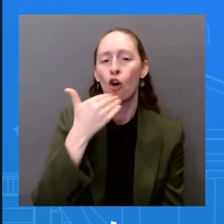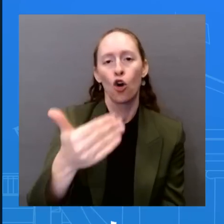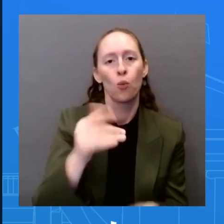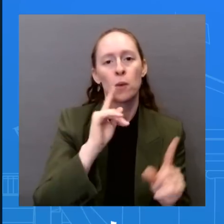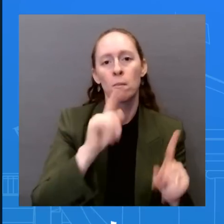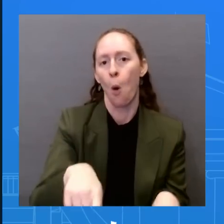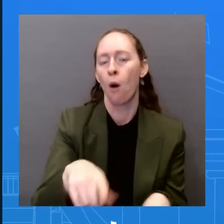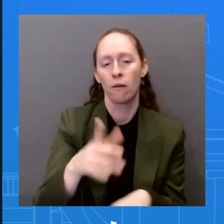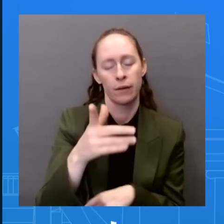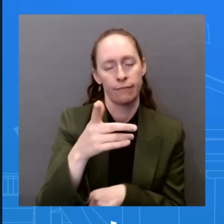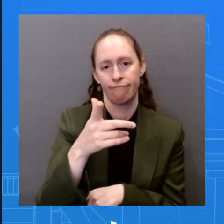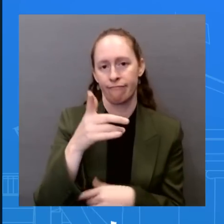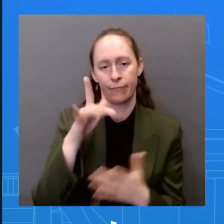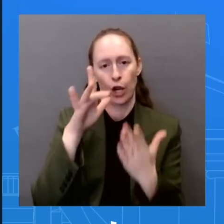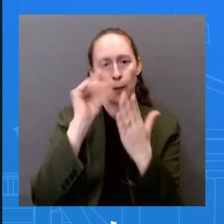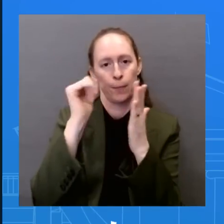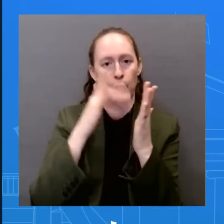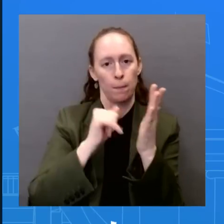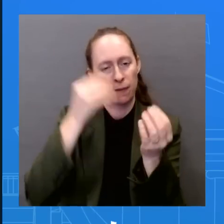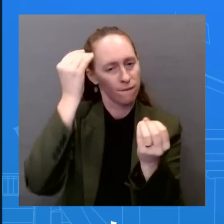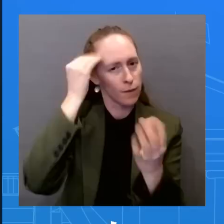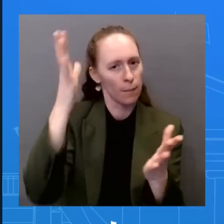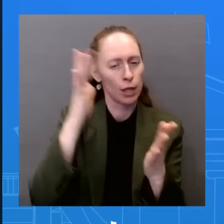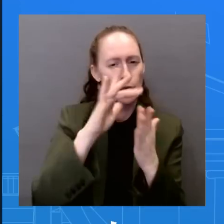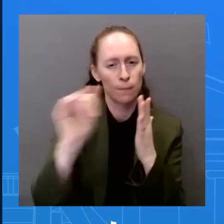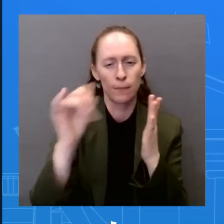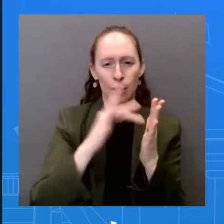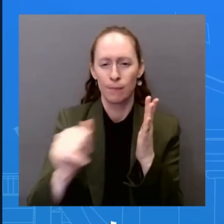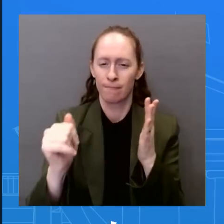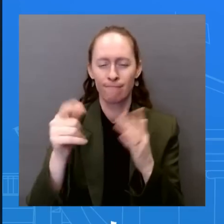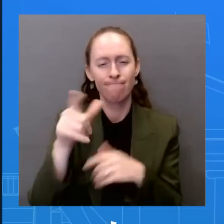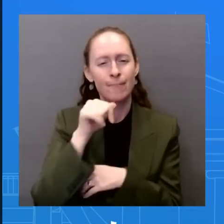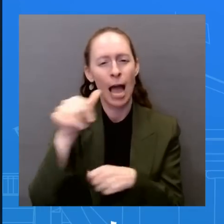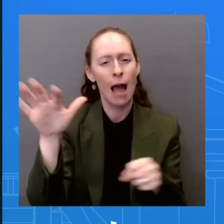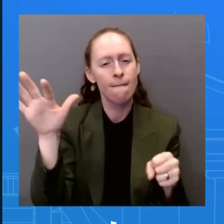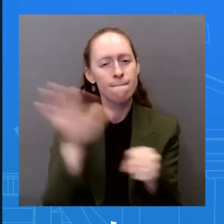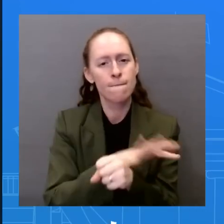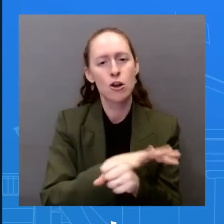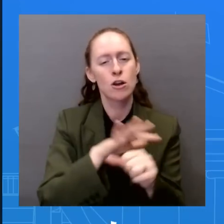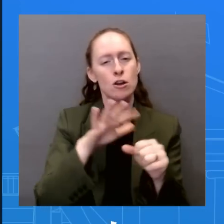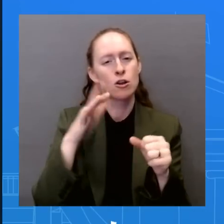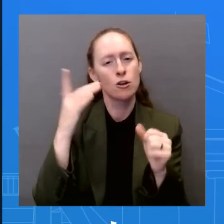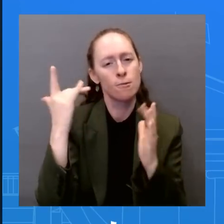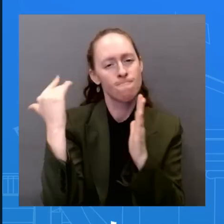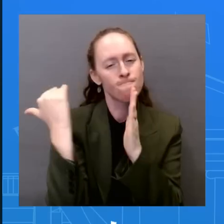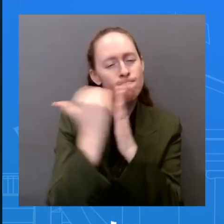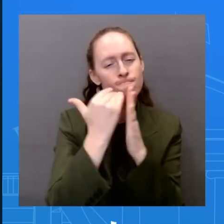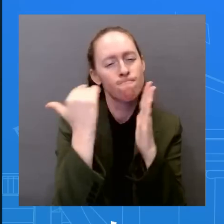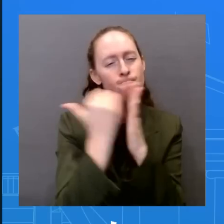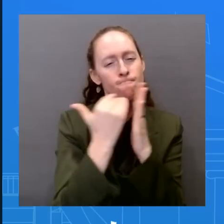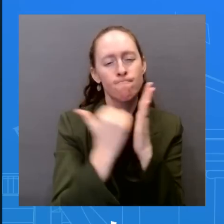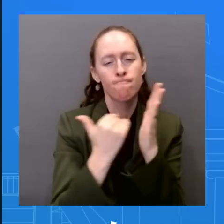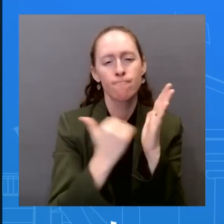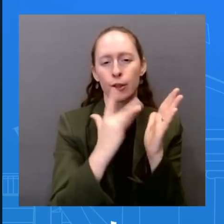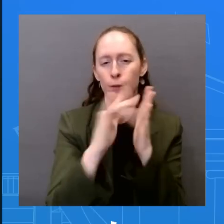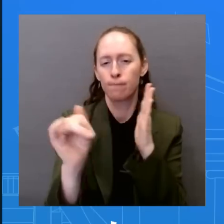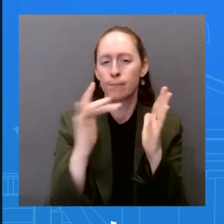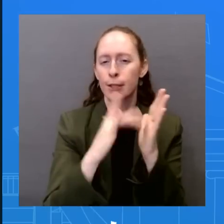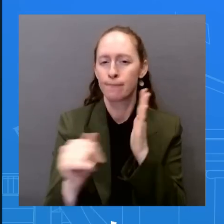and vetting process that we take as a government. That was not part of the report. Again, this report is not accurate.